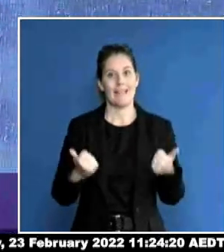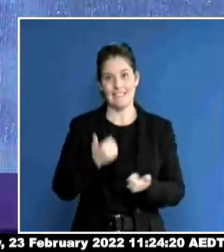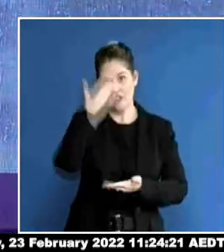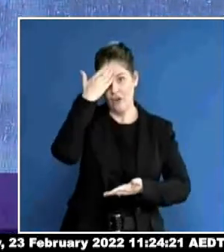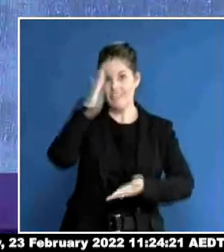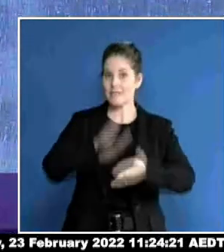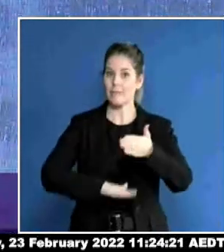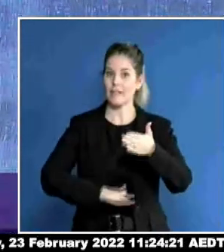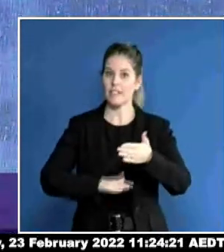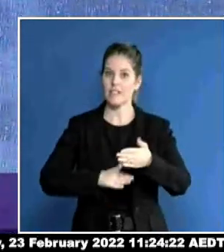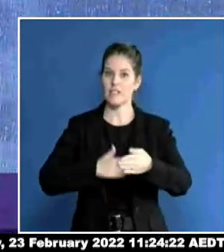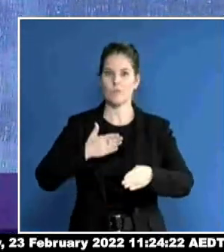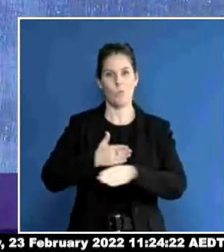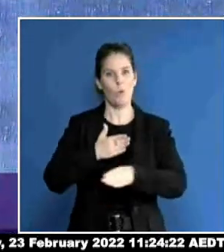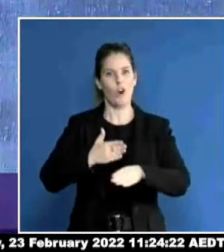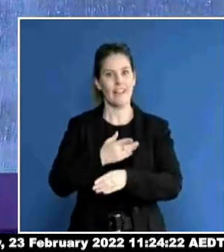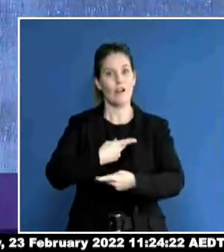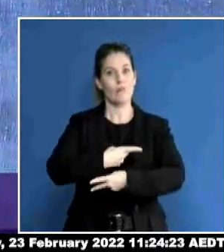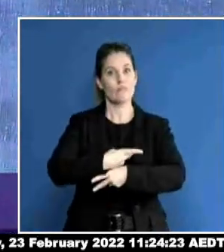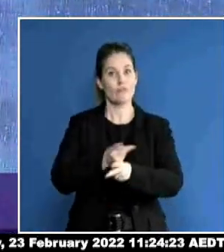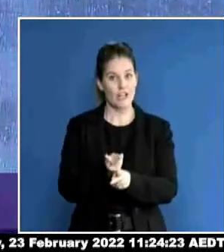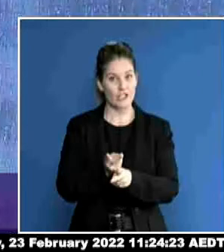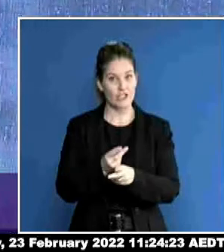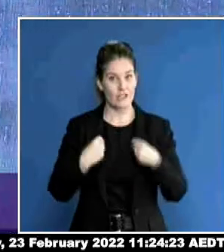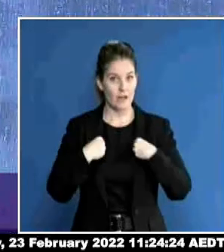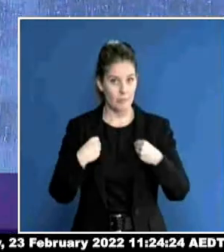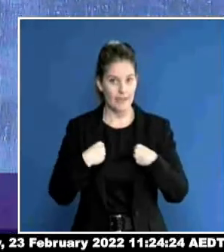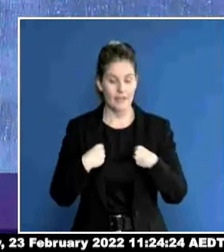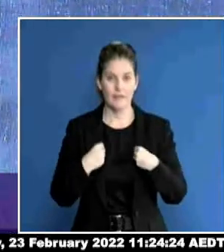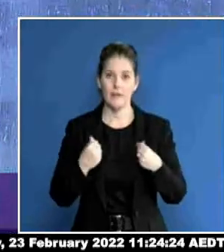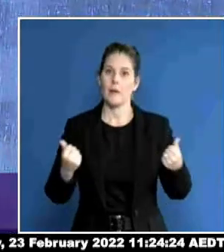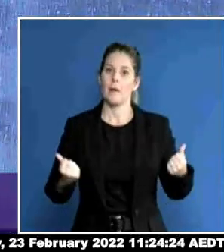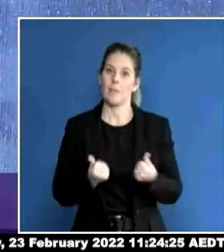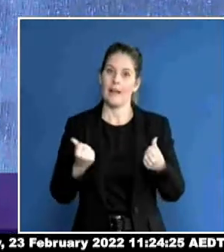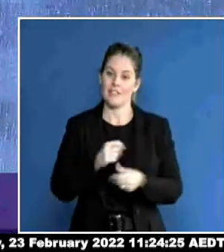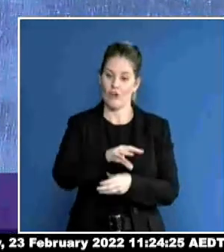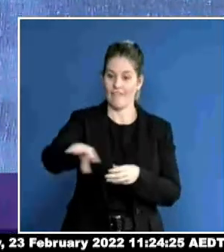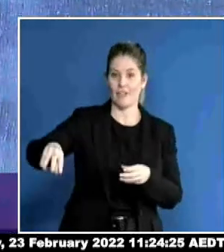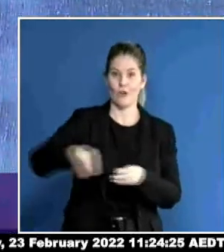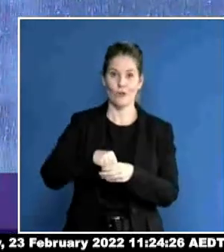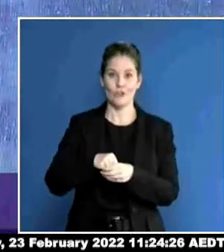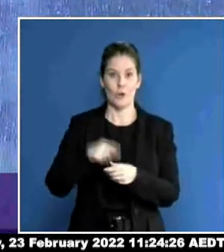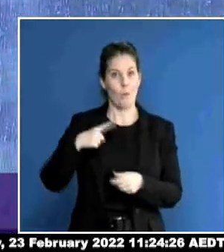practice of inclusion by employing and supporting young people with disability in